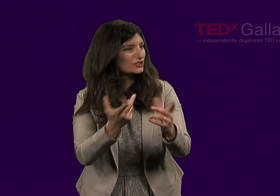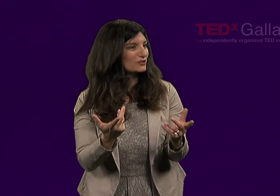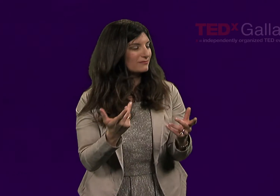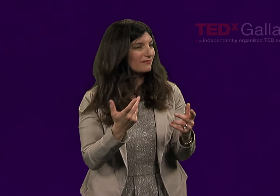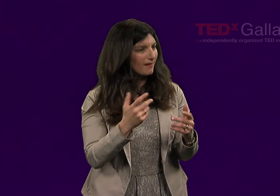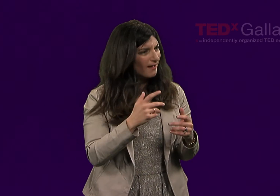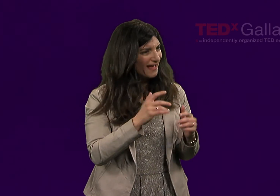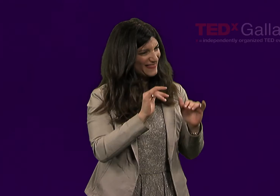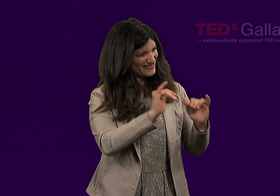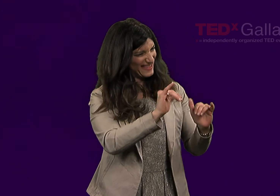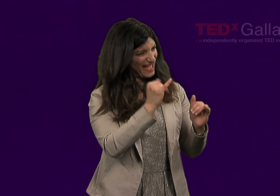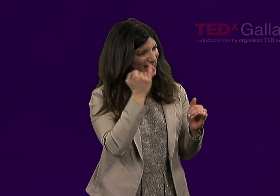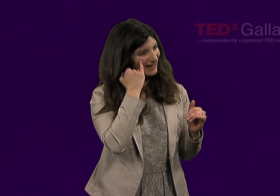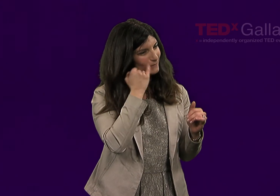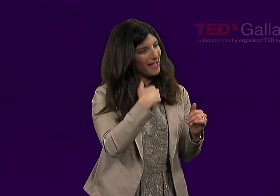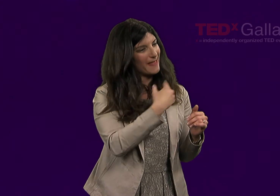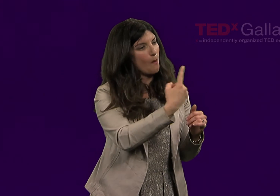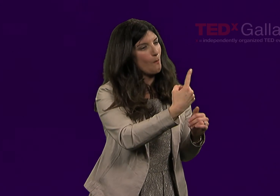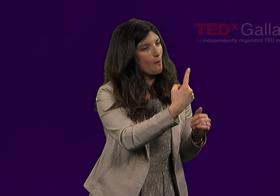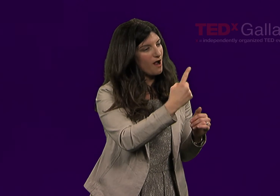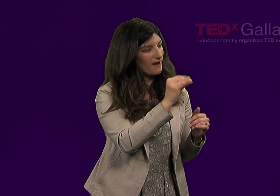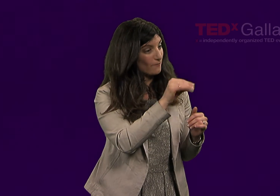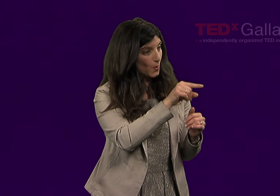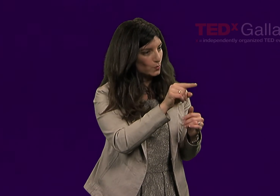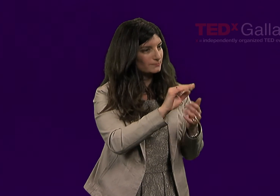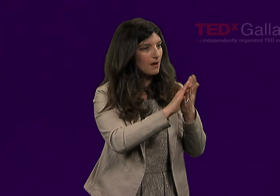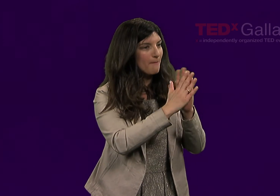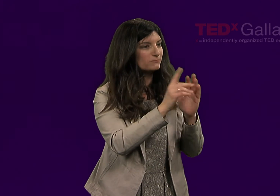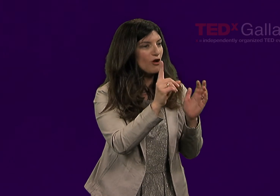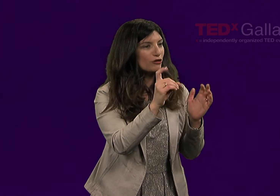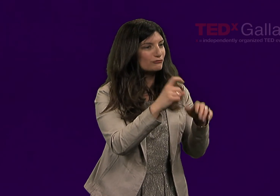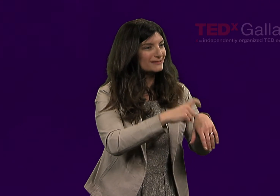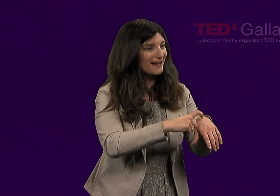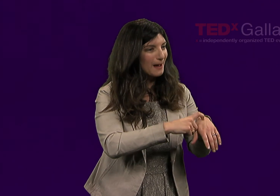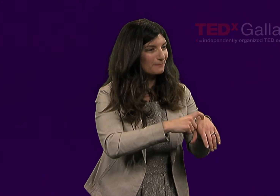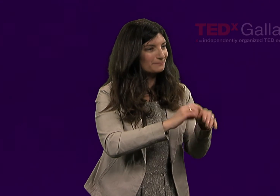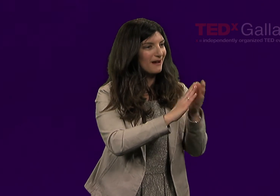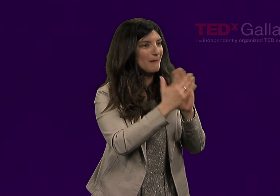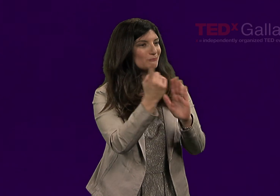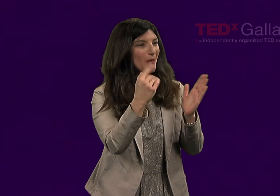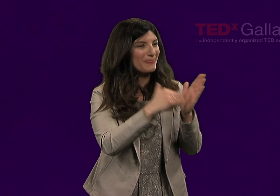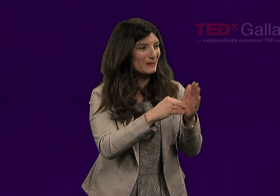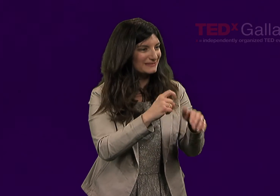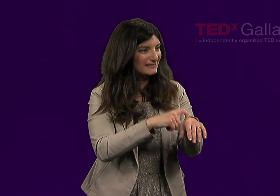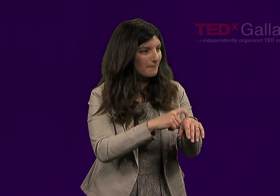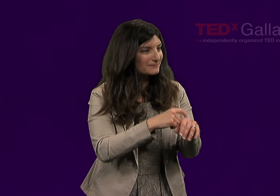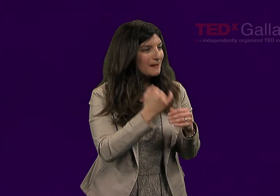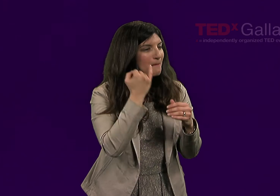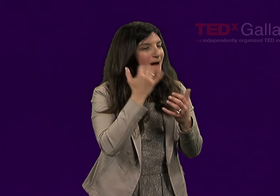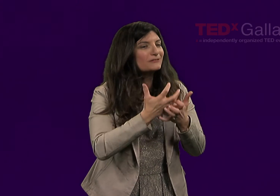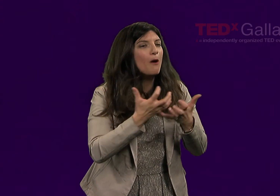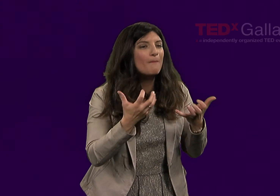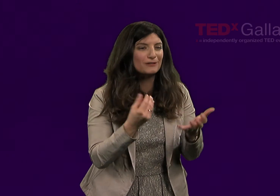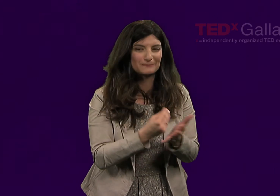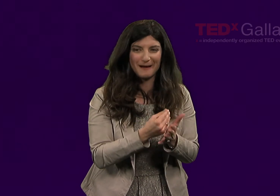to have that passion for the mission that you have. So those one-time gifts can become gifts that repeat themselves over years